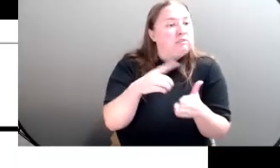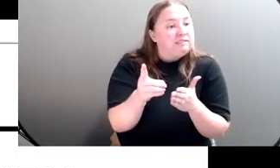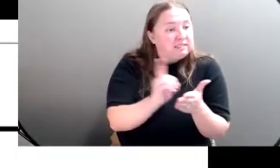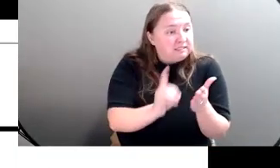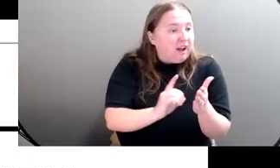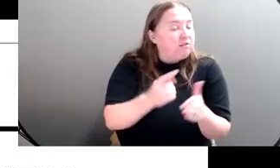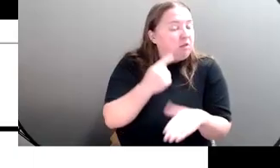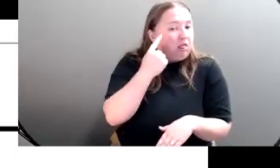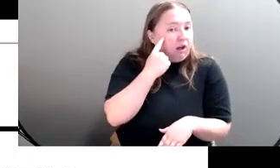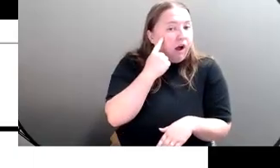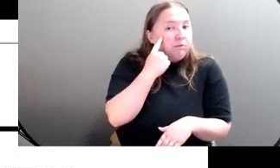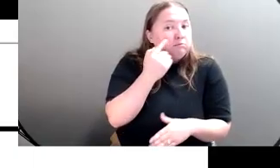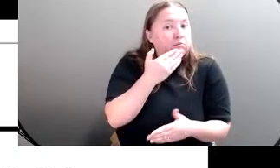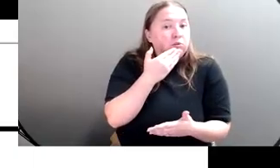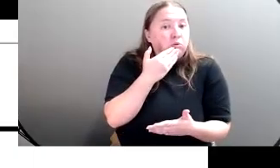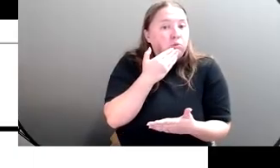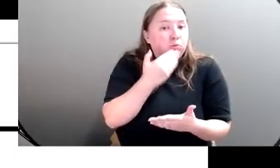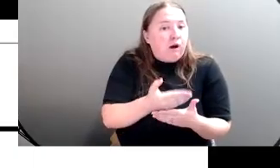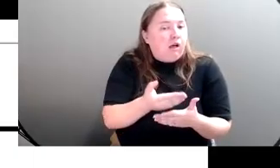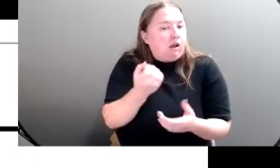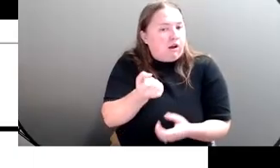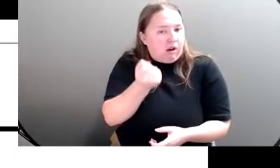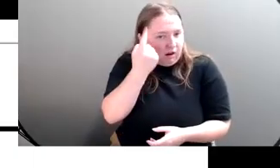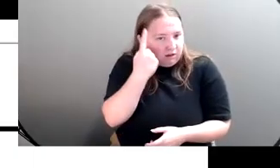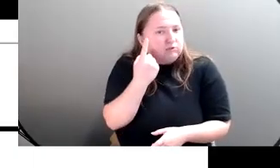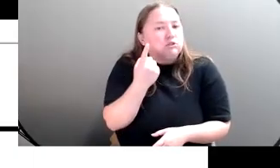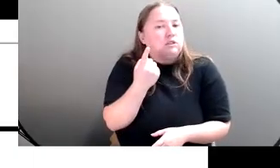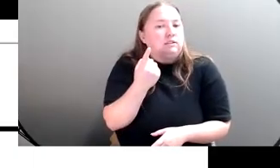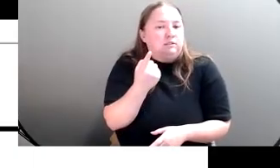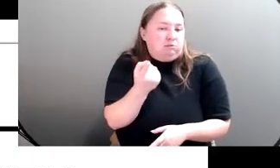well-received or would be very interesting.